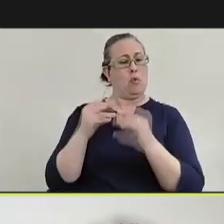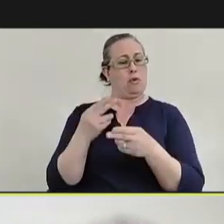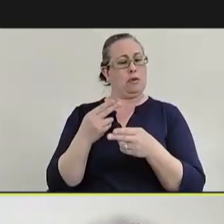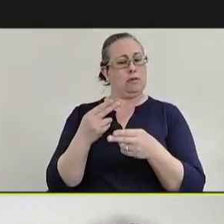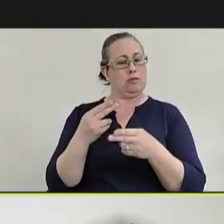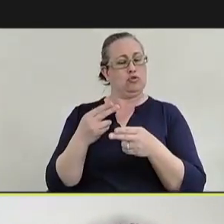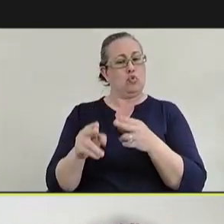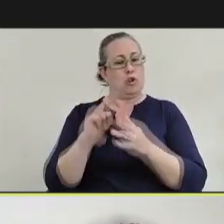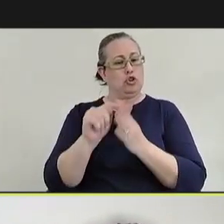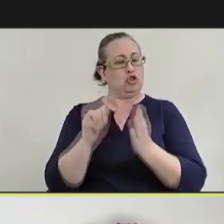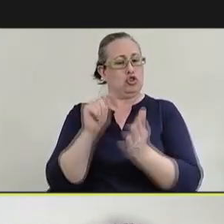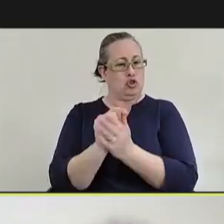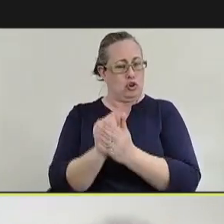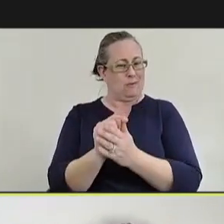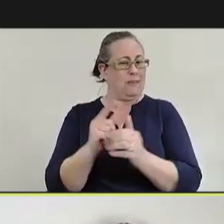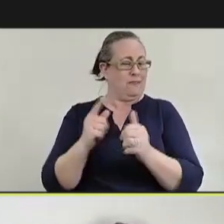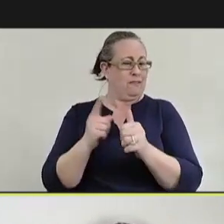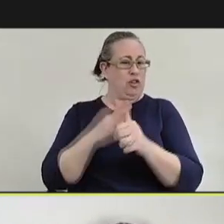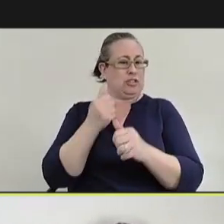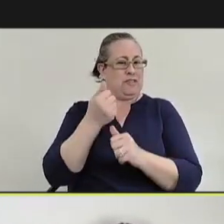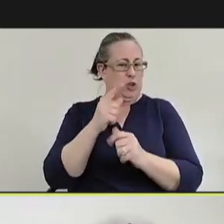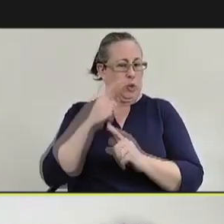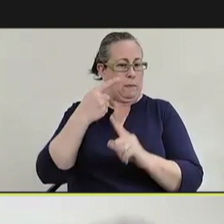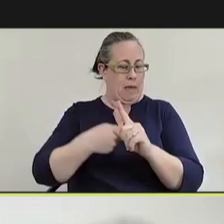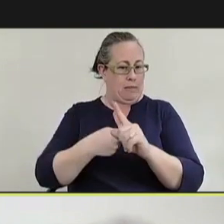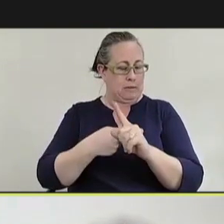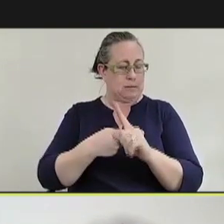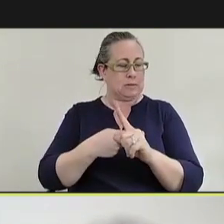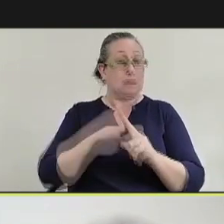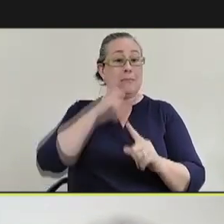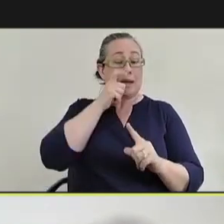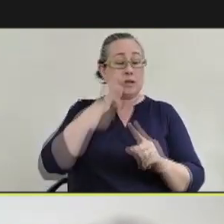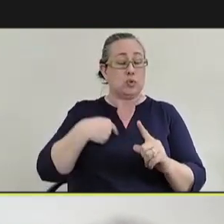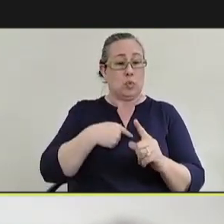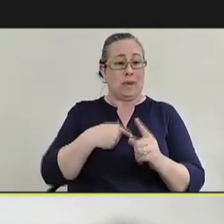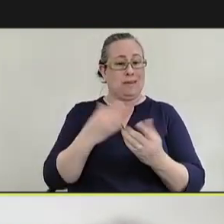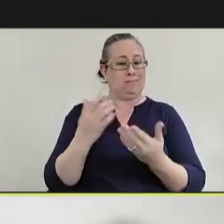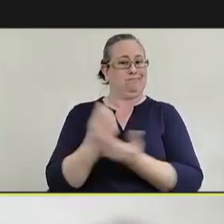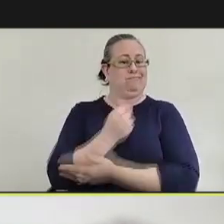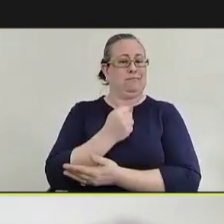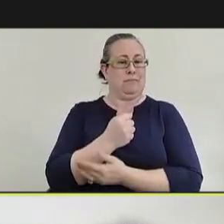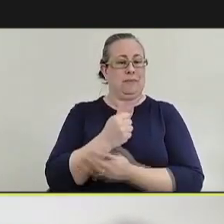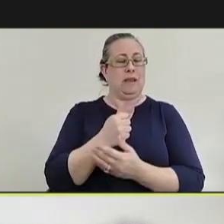first few months of life because we leverage the transplacental passage or transfer of antibodies.